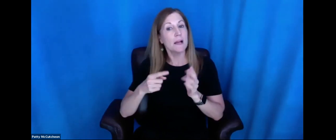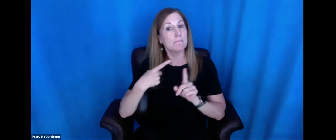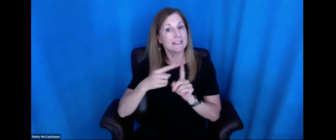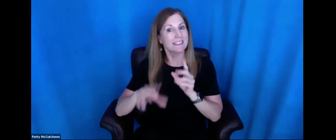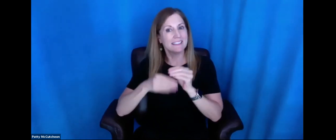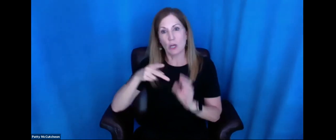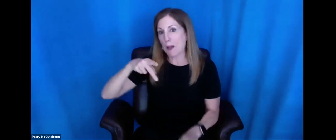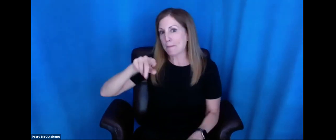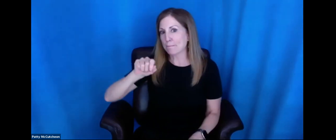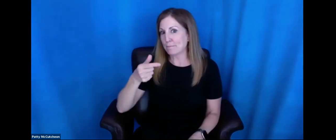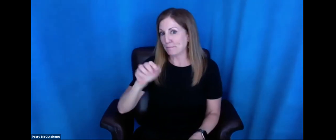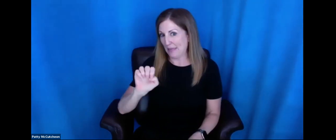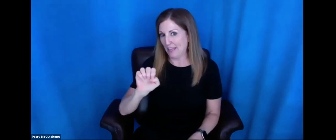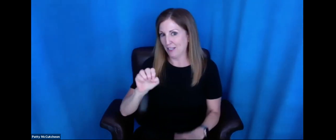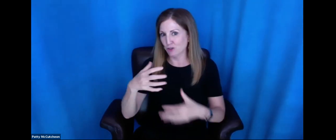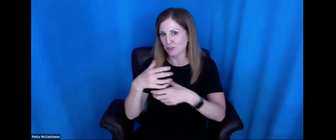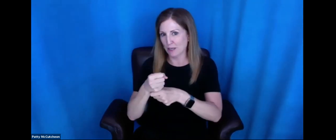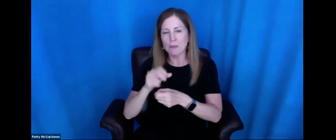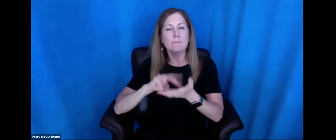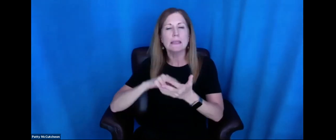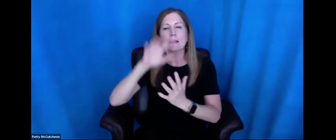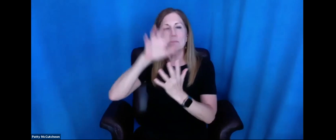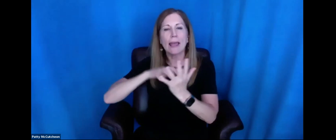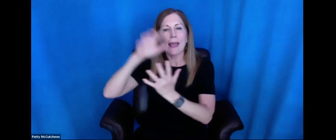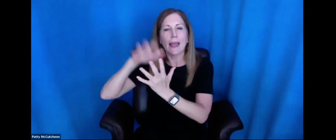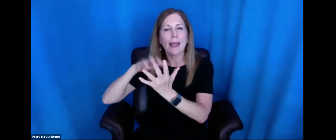Not interpreting everything on every page, but in the